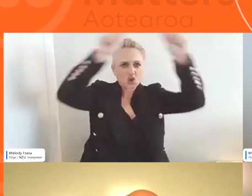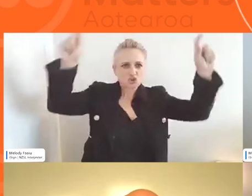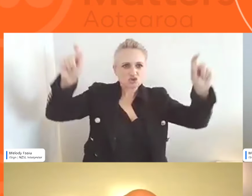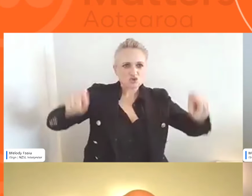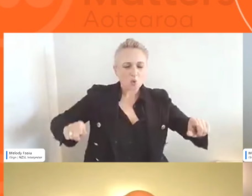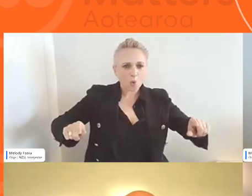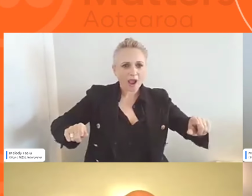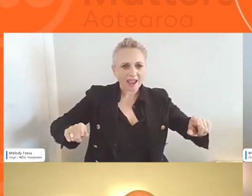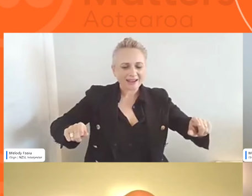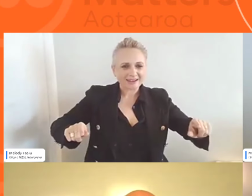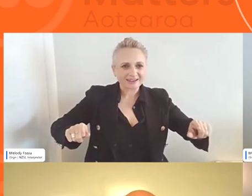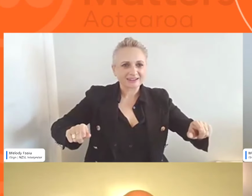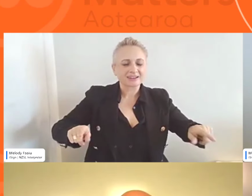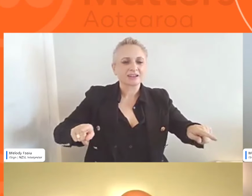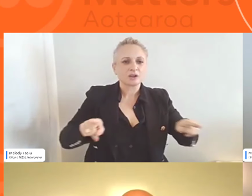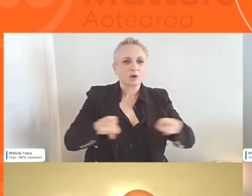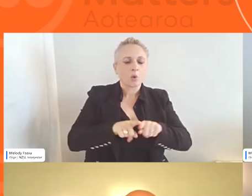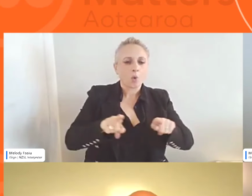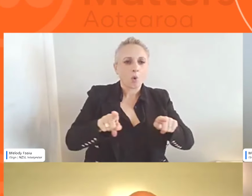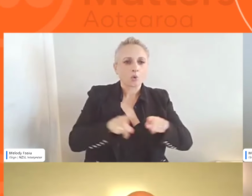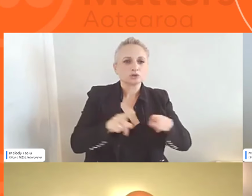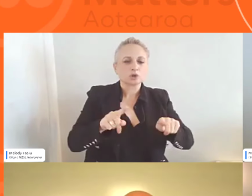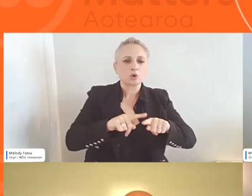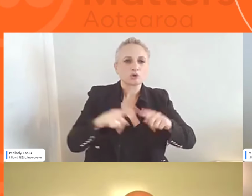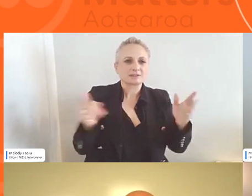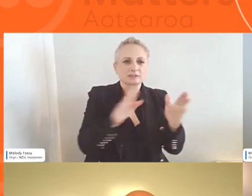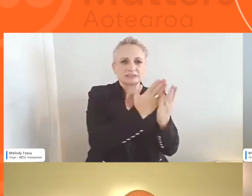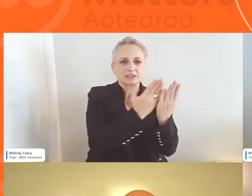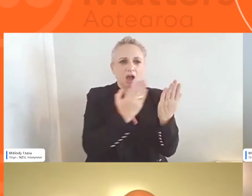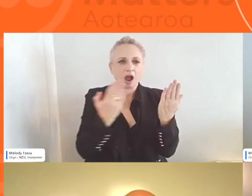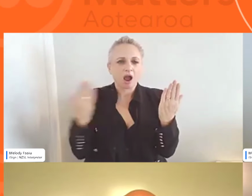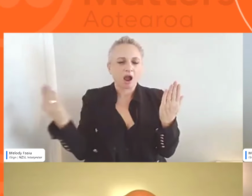more expensive to put in at the time, but you get another 25 mm